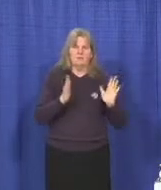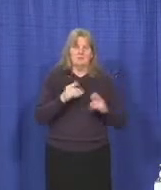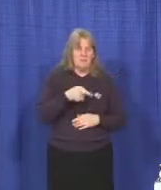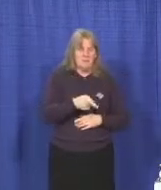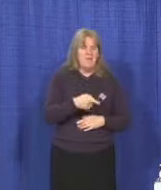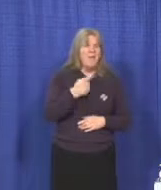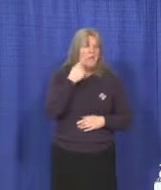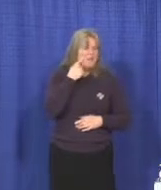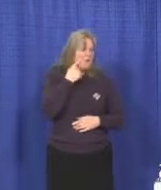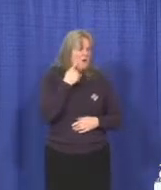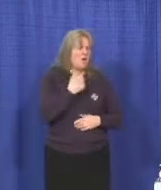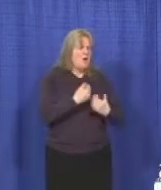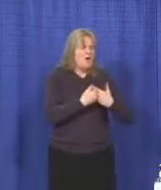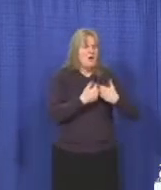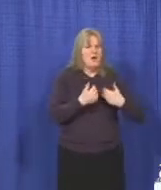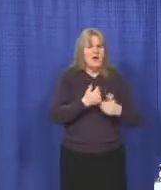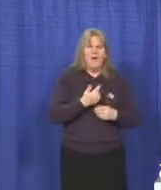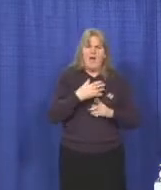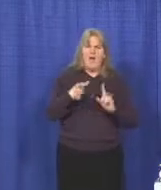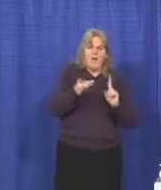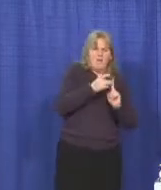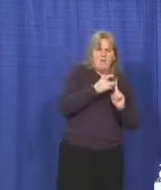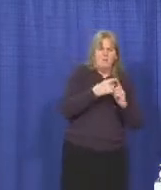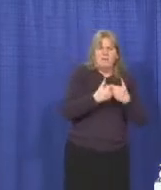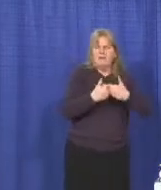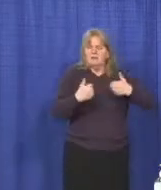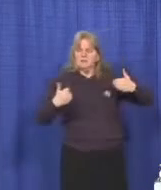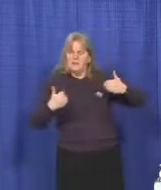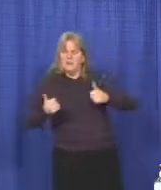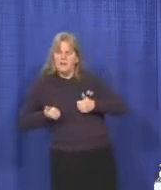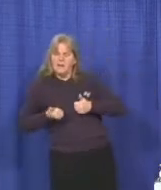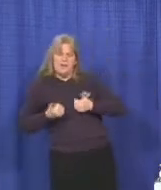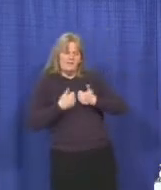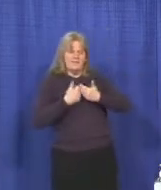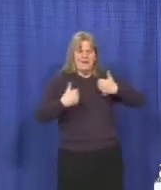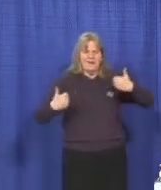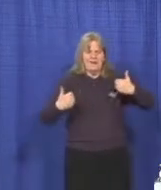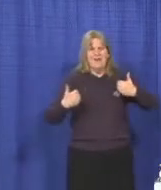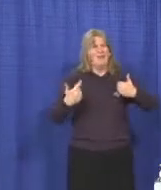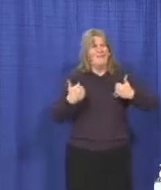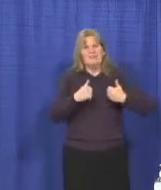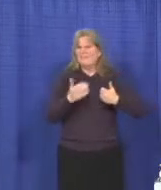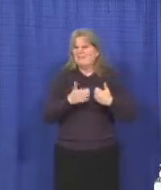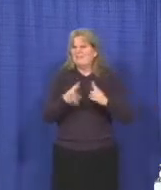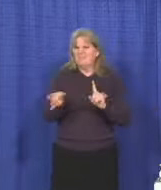easily even when people think they are living separately.